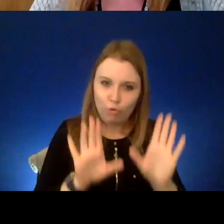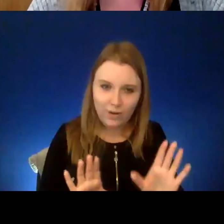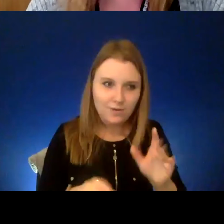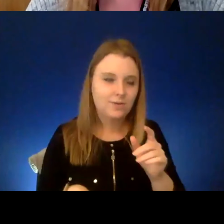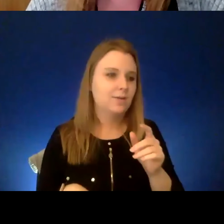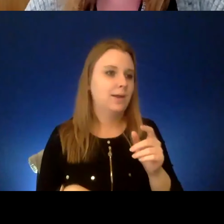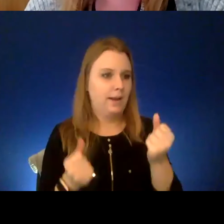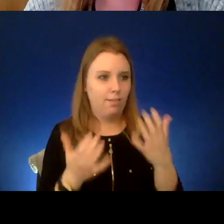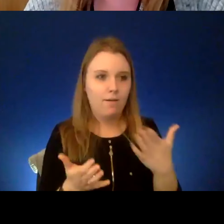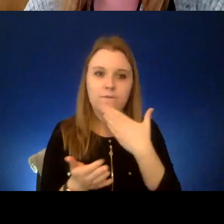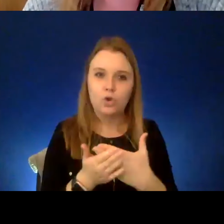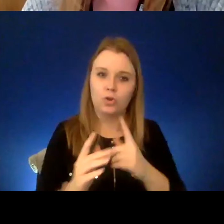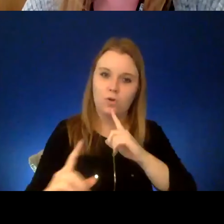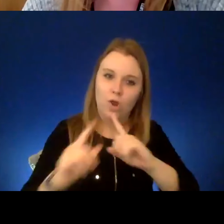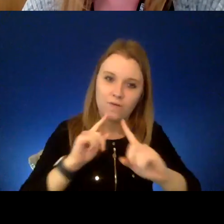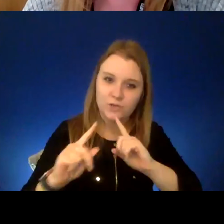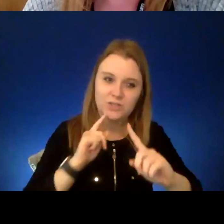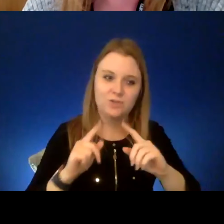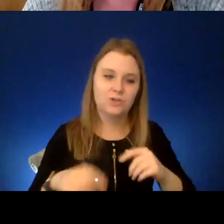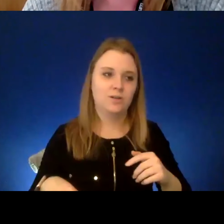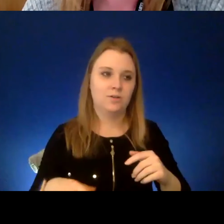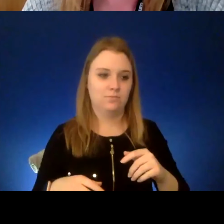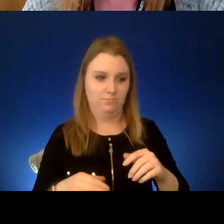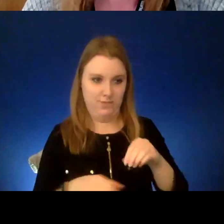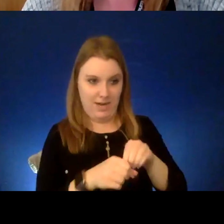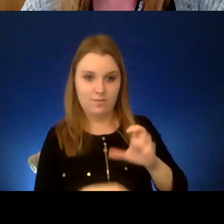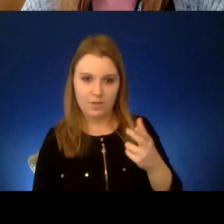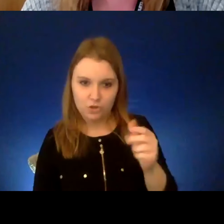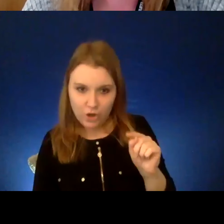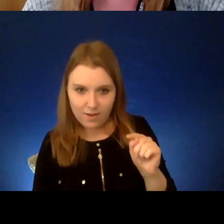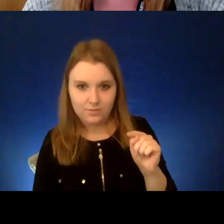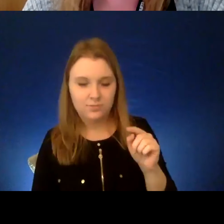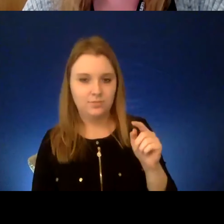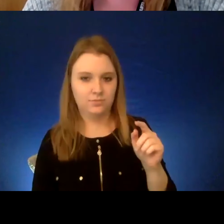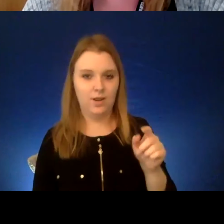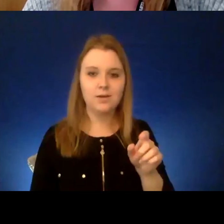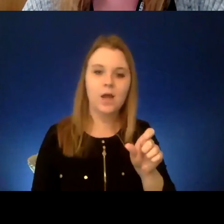of good conversation in the chat. And another big part of the LEAD Conference is